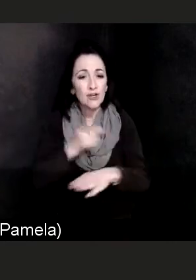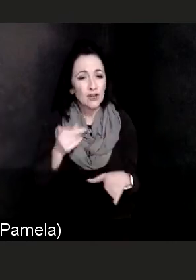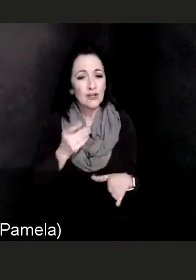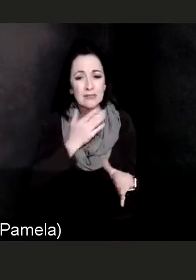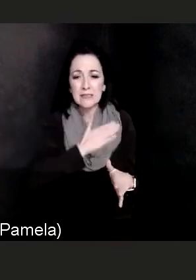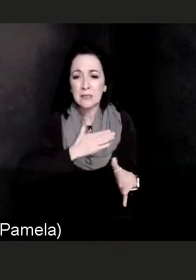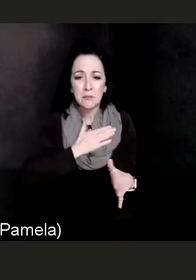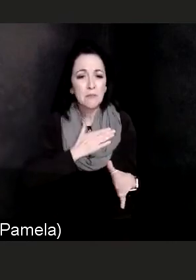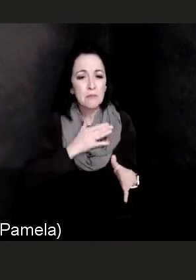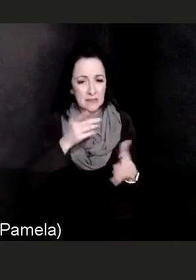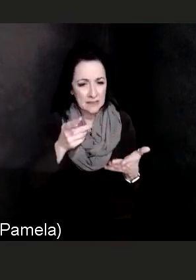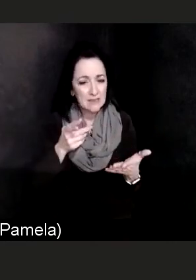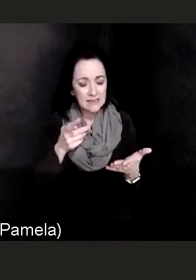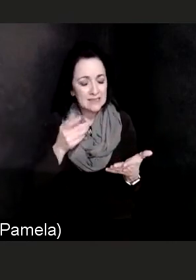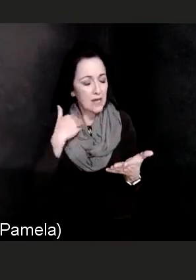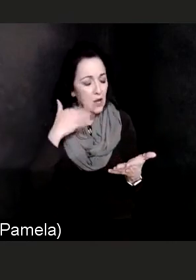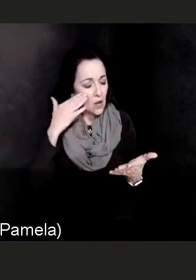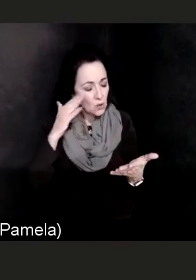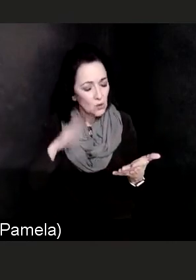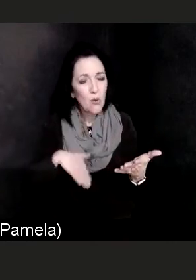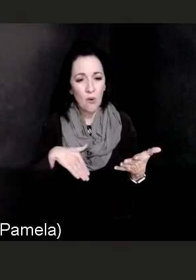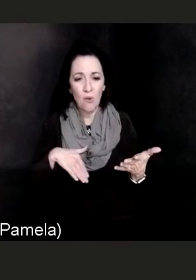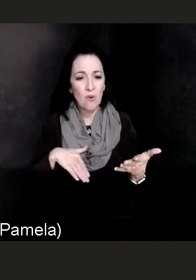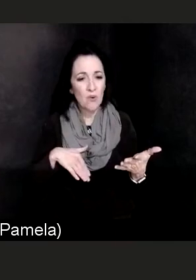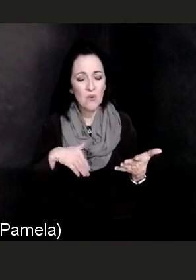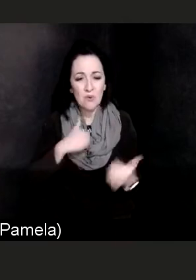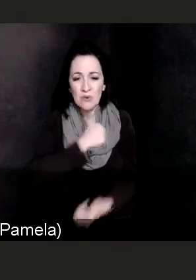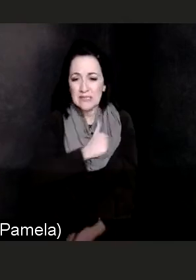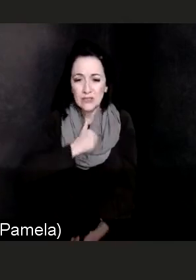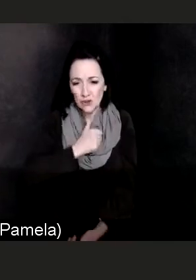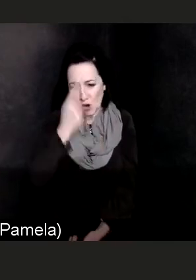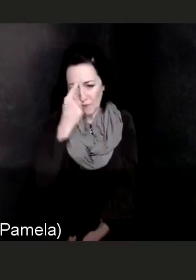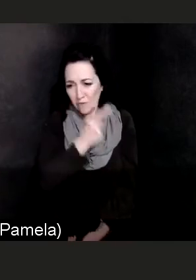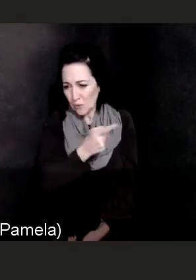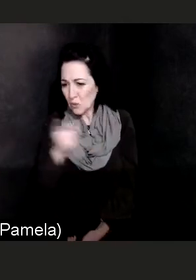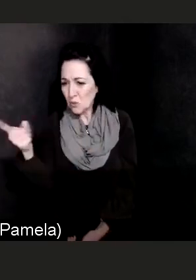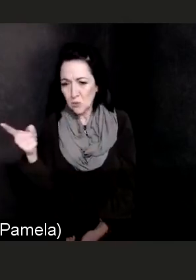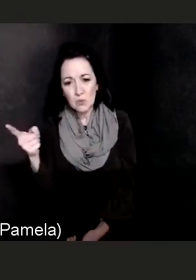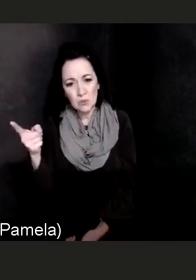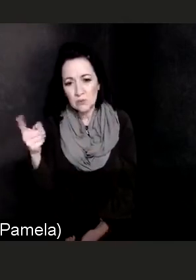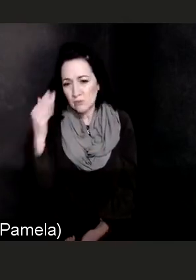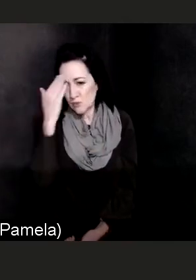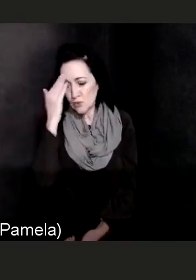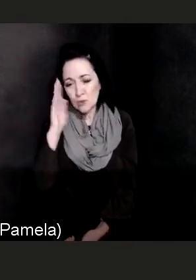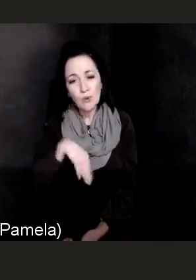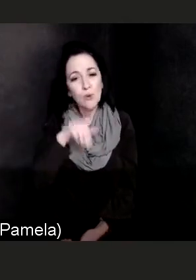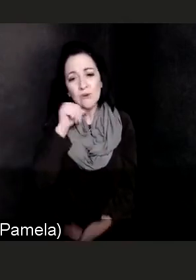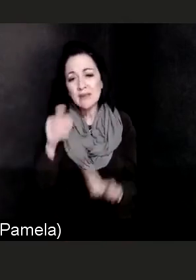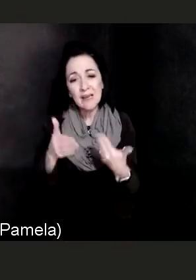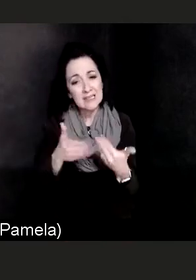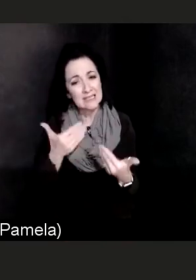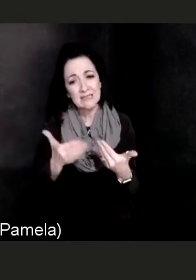I'm sorry that this has been not so easy for all of you to navigate.